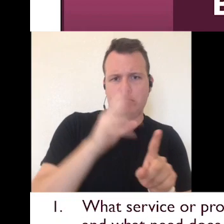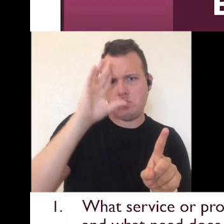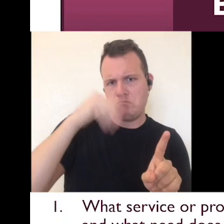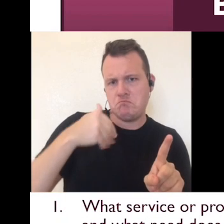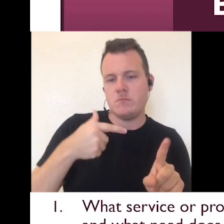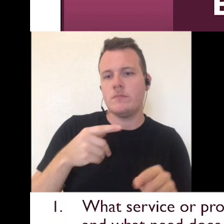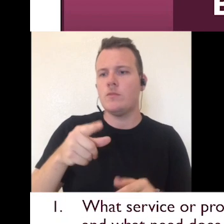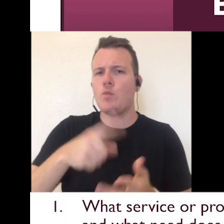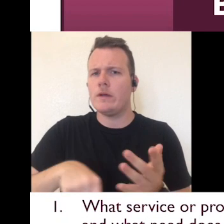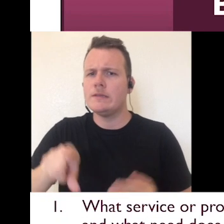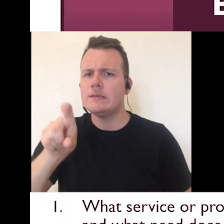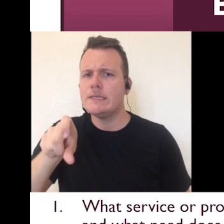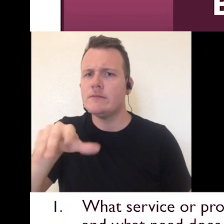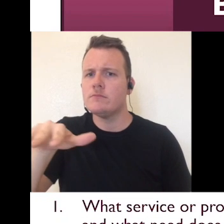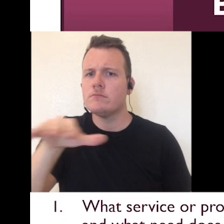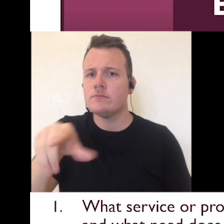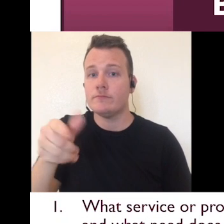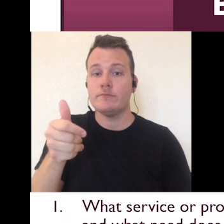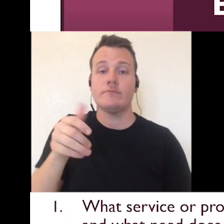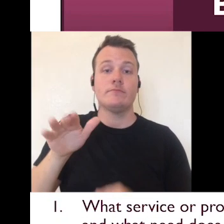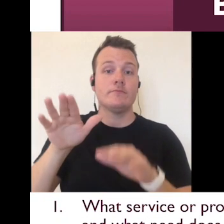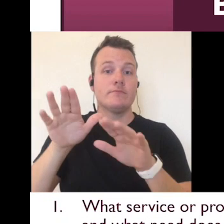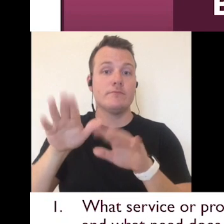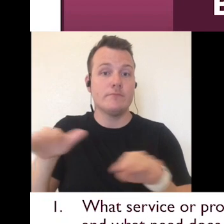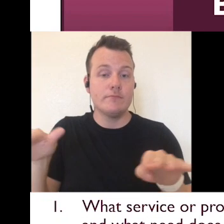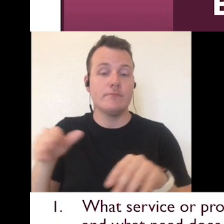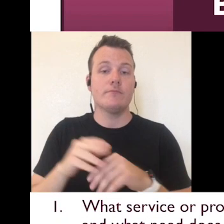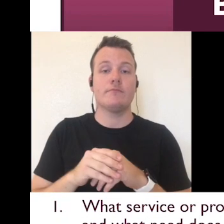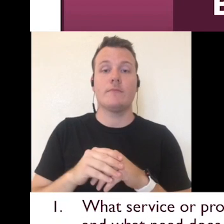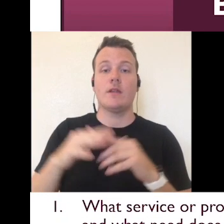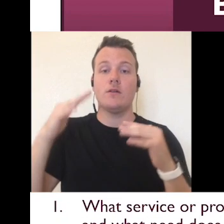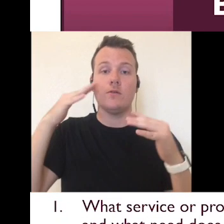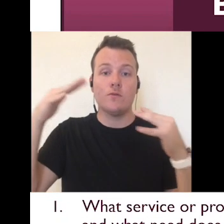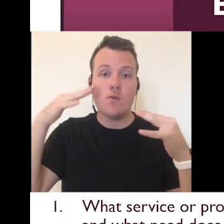what service and products we're going to provide, but what kind of a need is it. Is